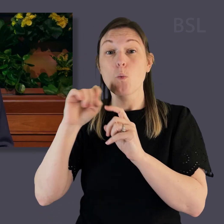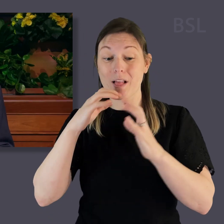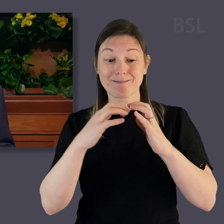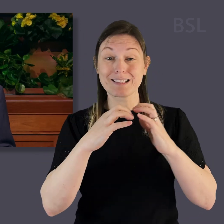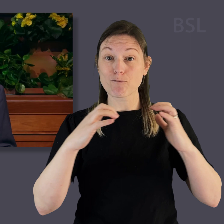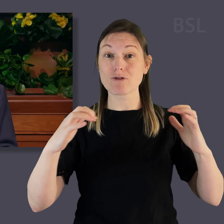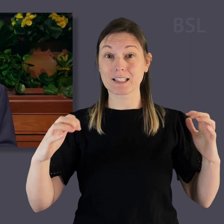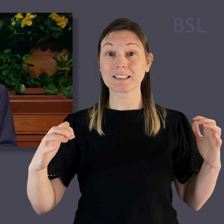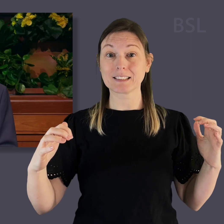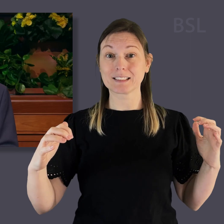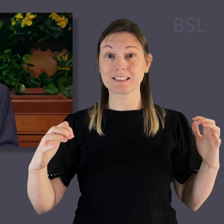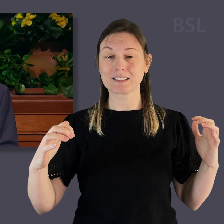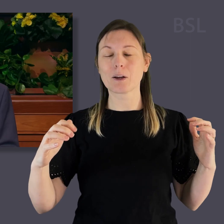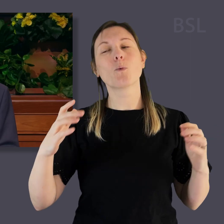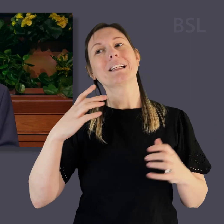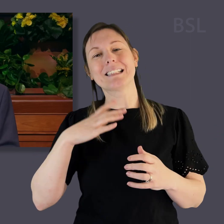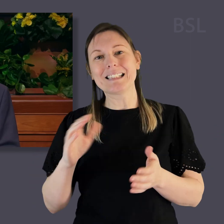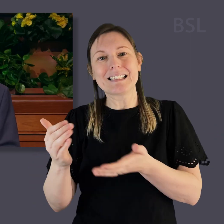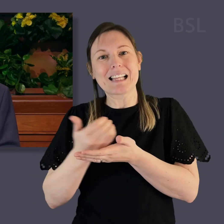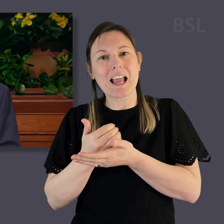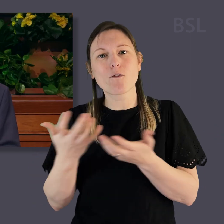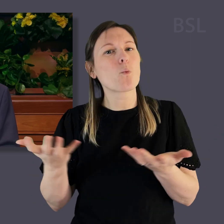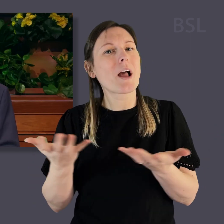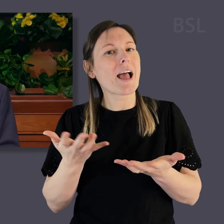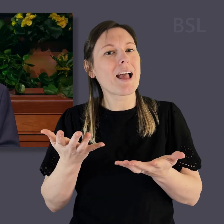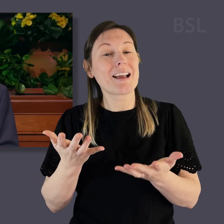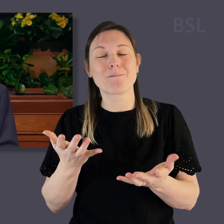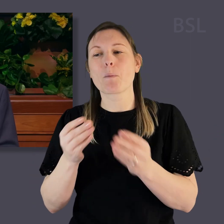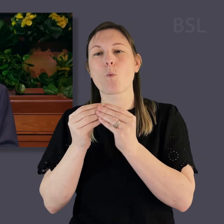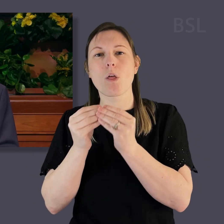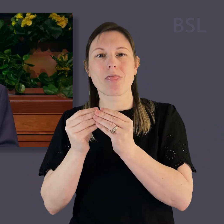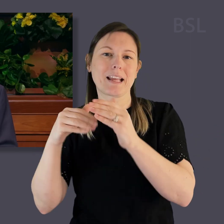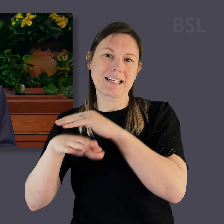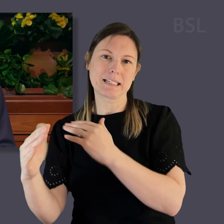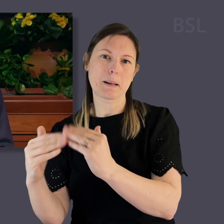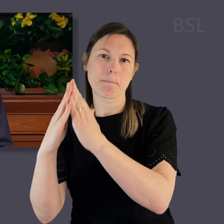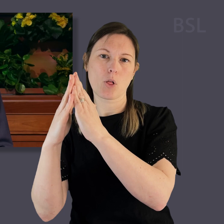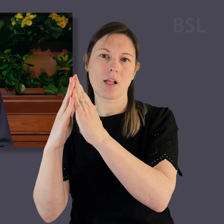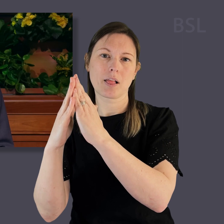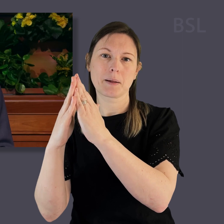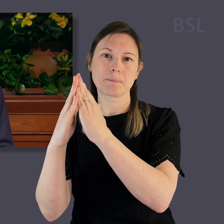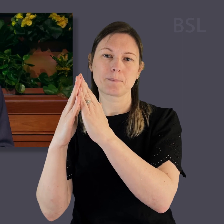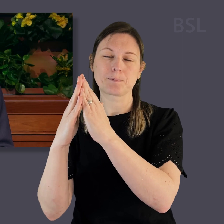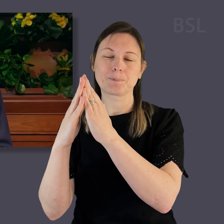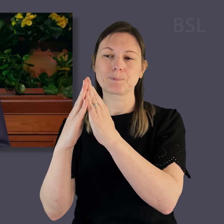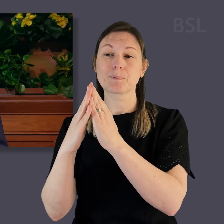Our safest insurance is to continue to be worthy of admission to His holy house."